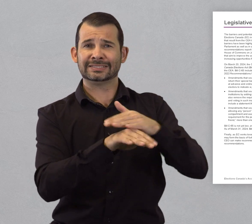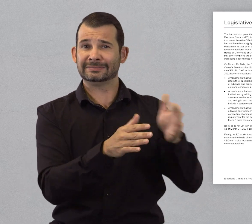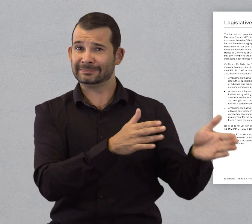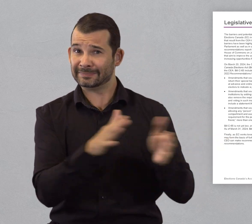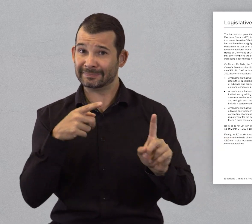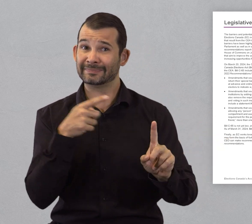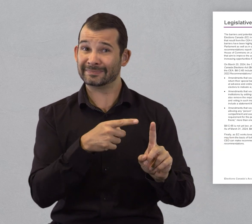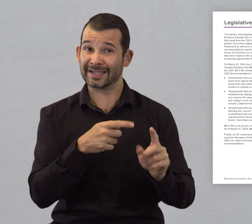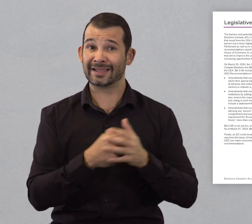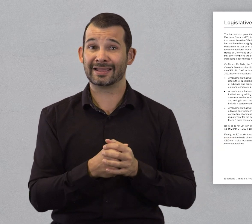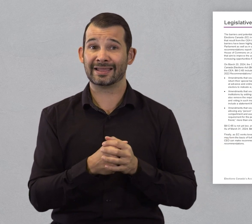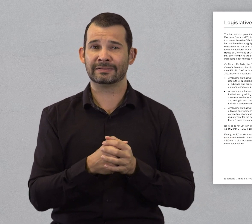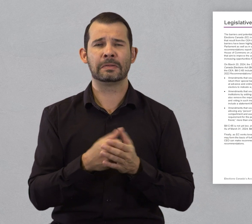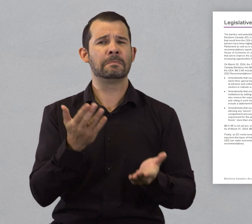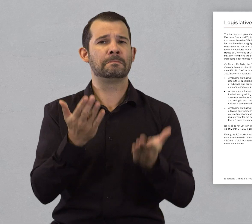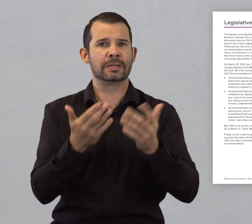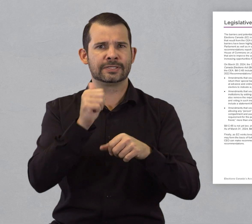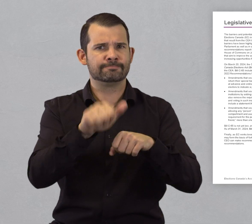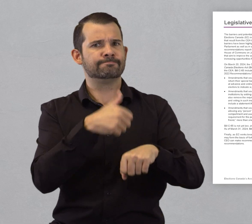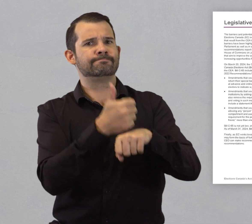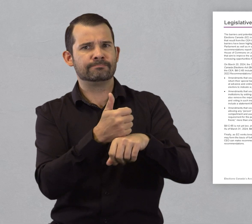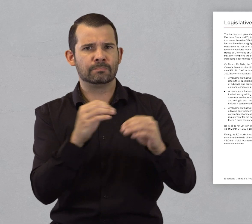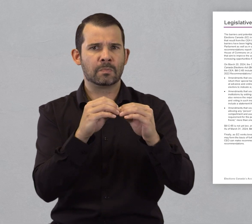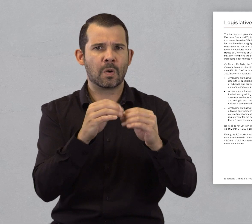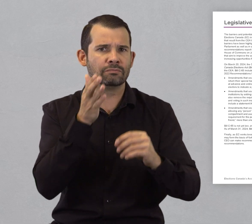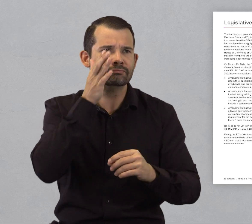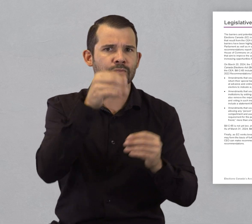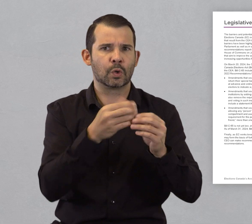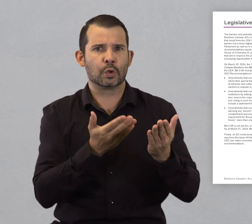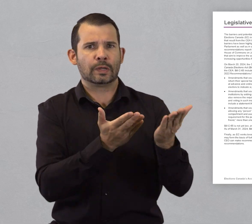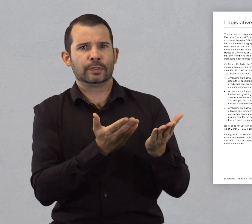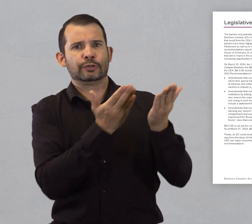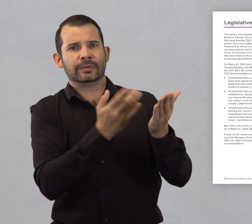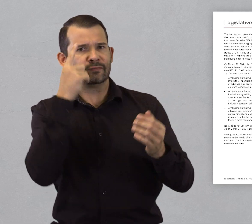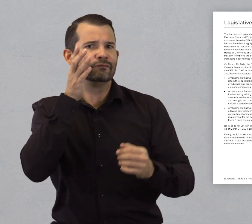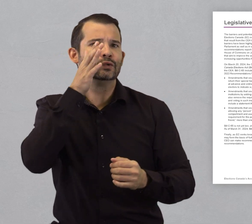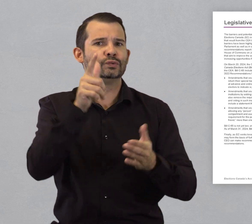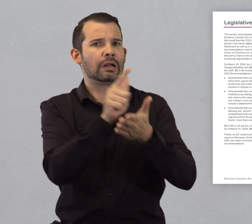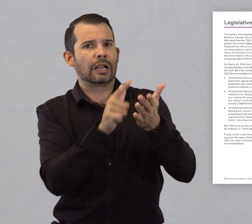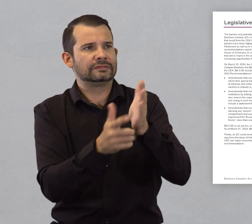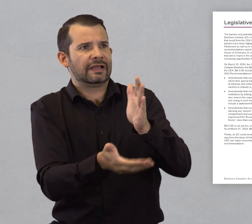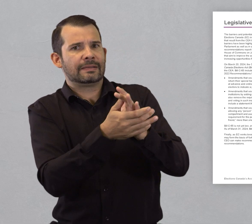Accessibility Plan, it may form the basis of further recommendations for future legislative